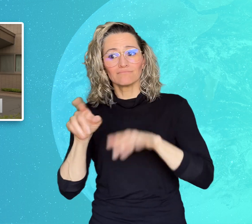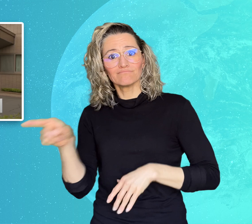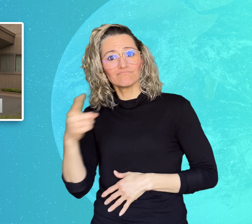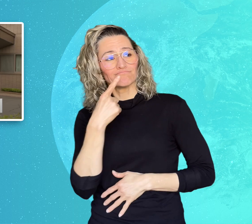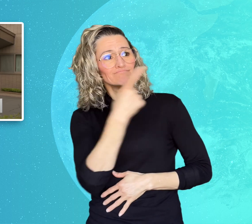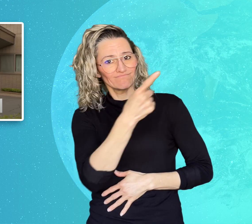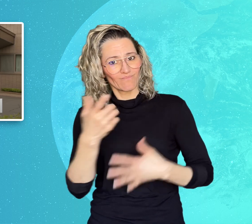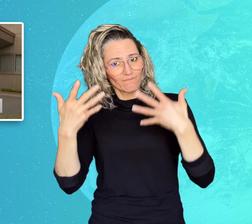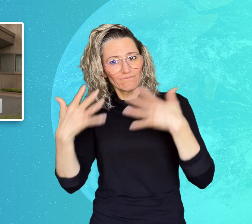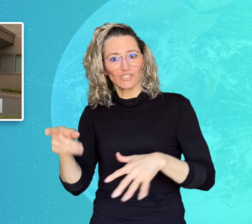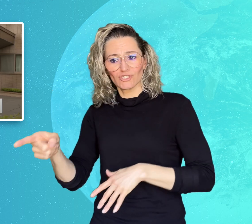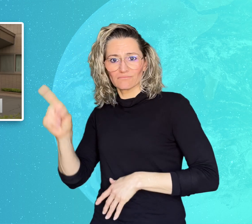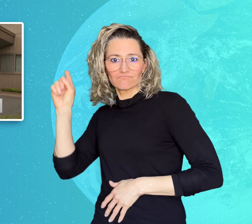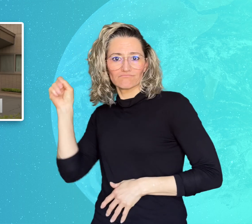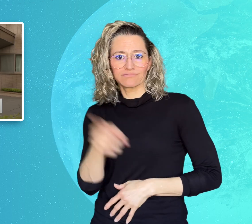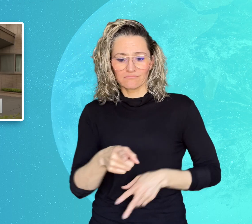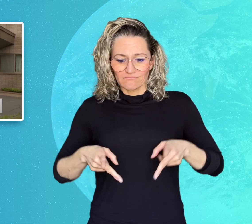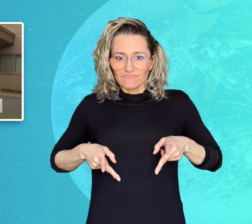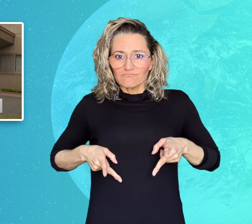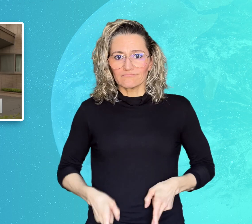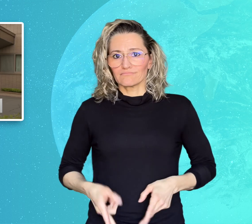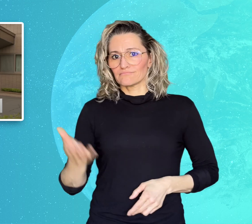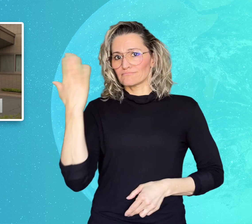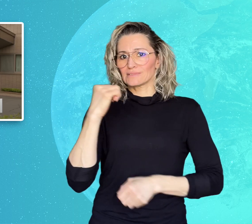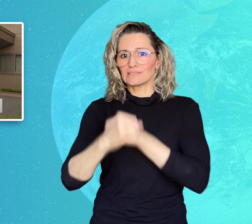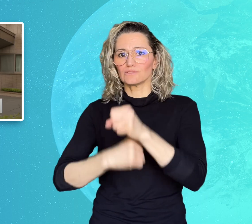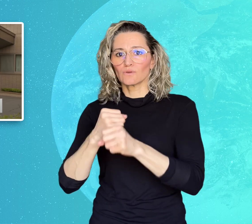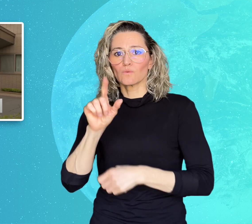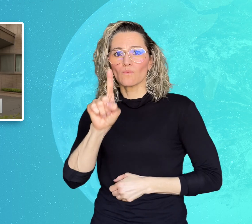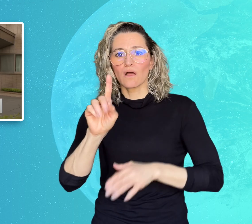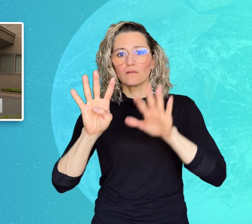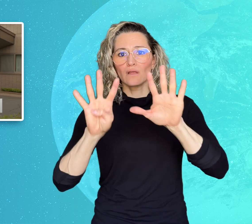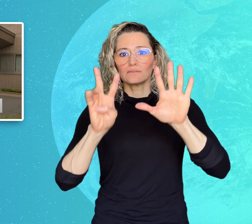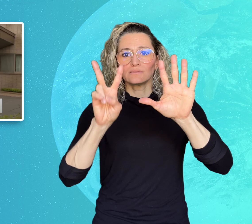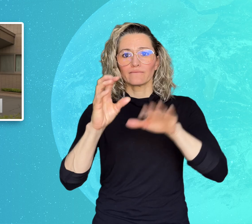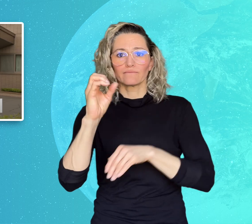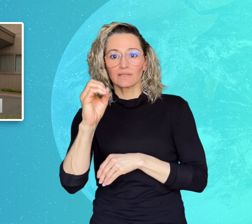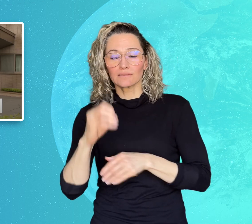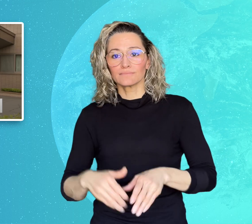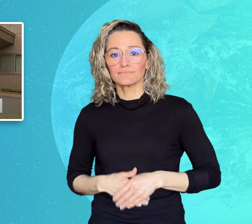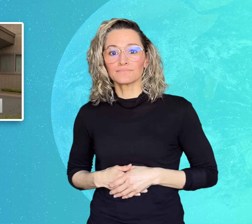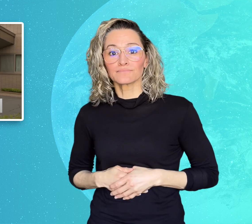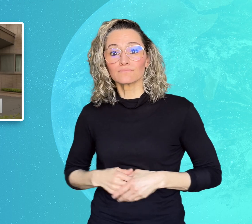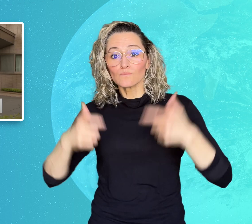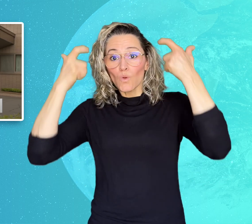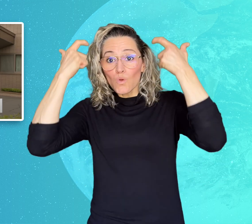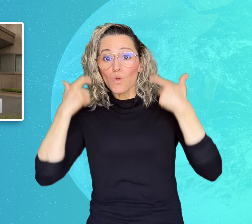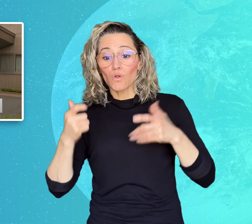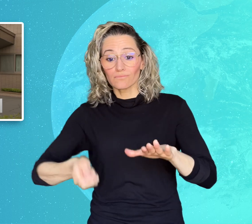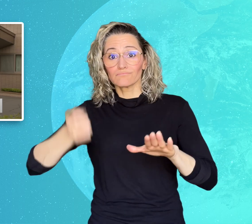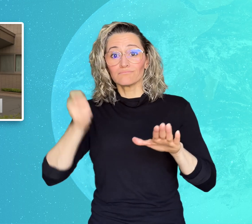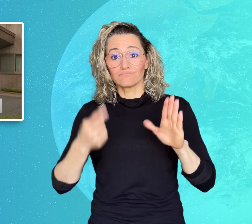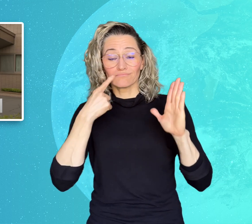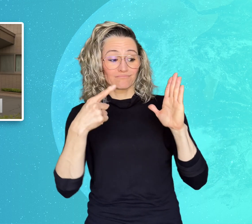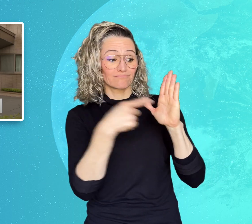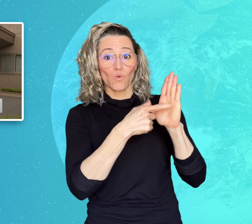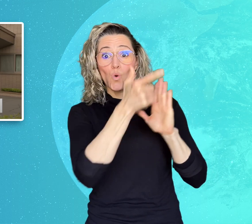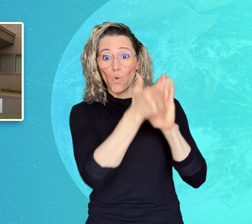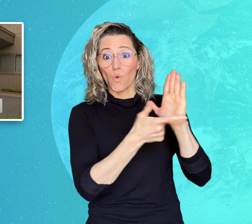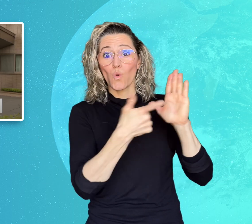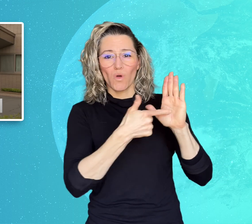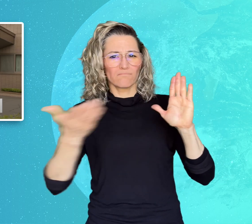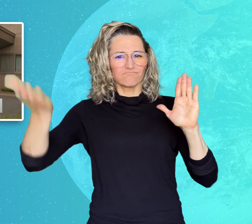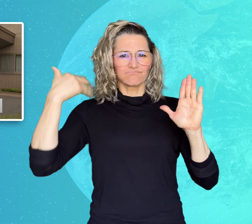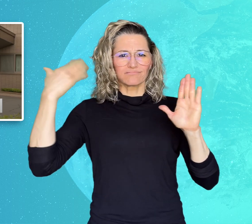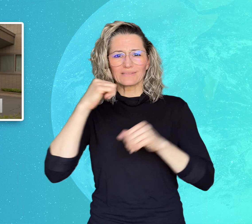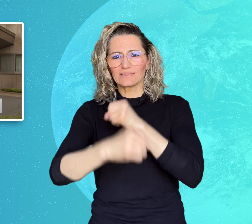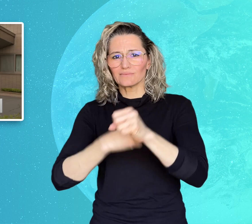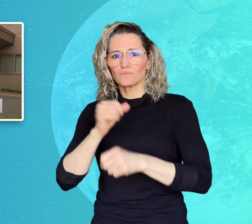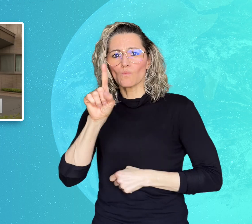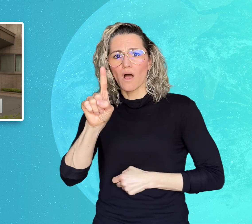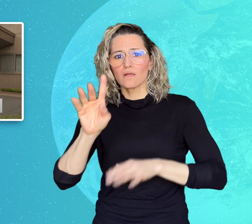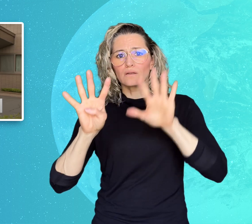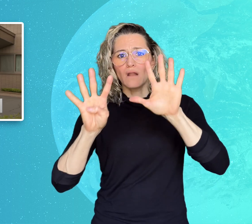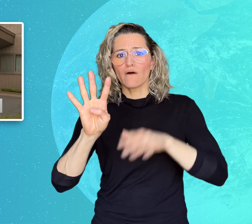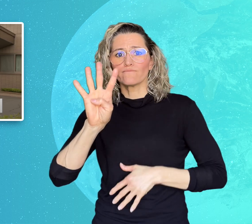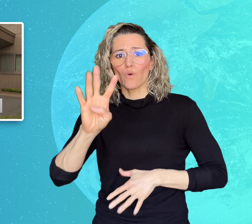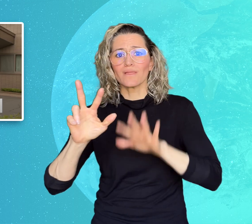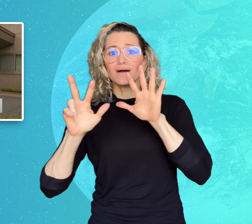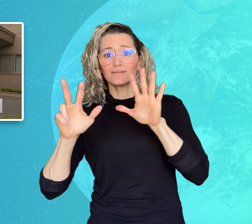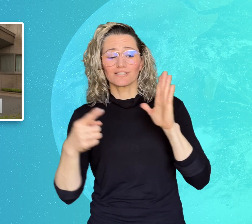and awarded 16.5 million yen ($123,000 USD) to the plaintiff, who filed the